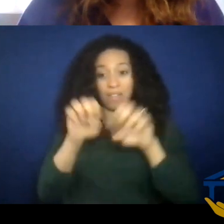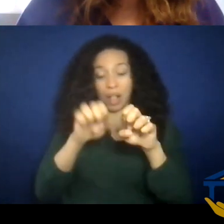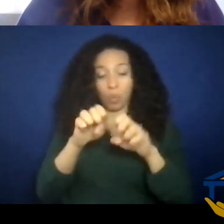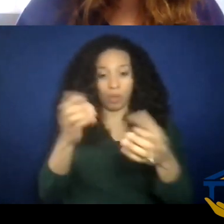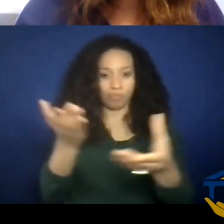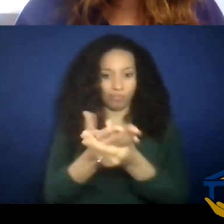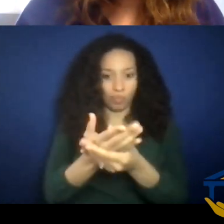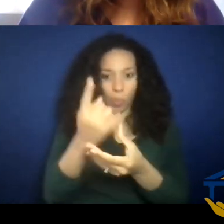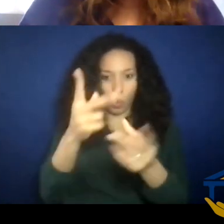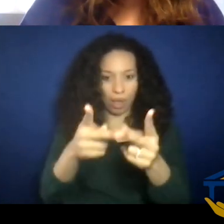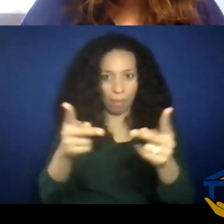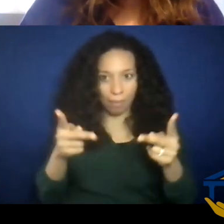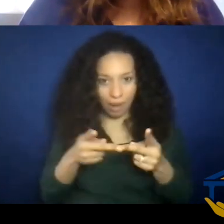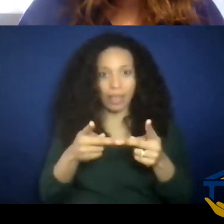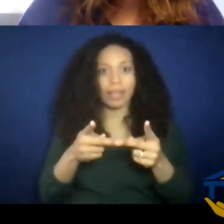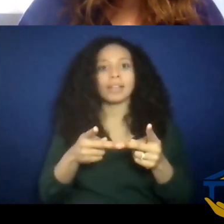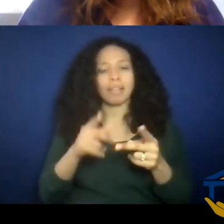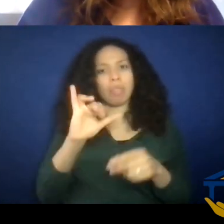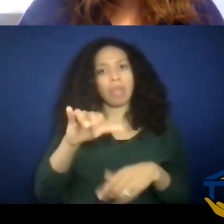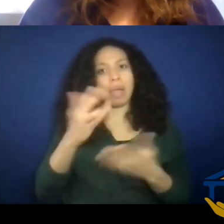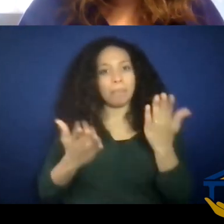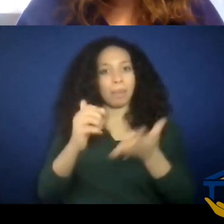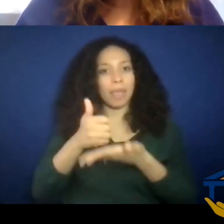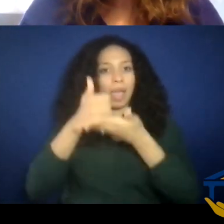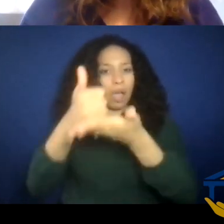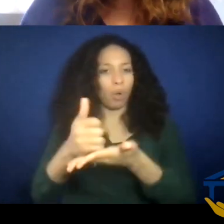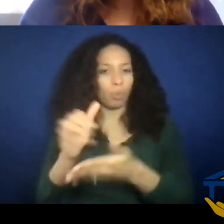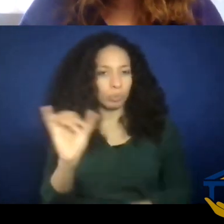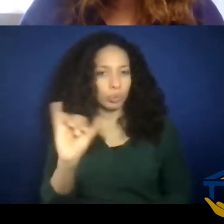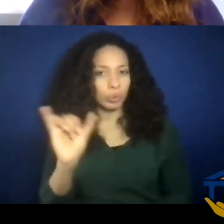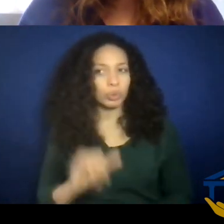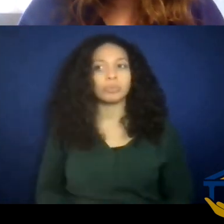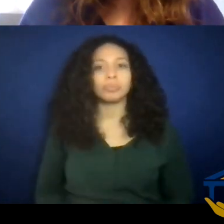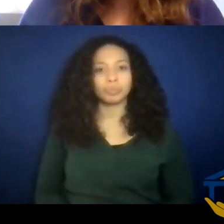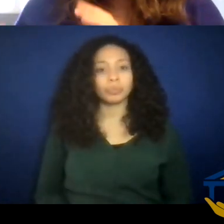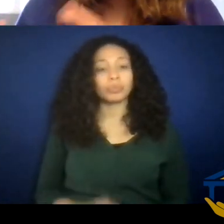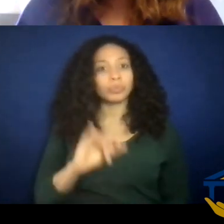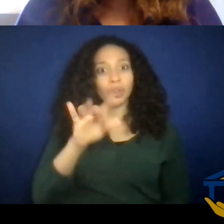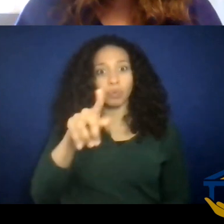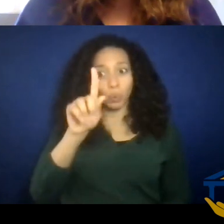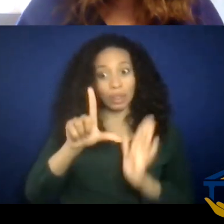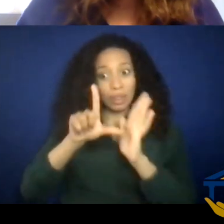be helpful too. Whichever way. So, that, if you need to retrieve something, you're able to get it.